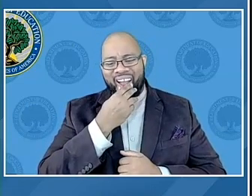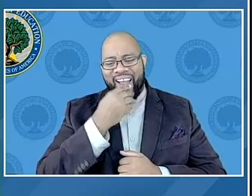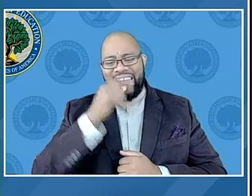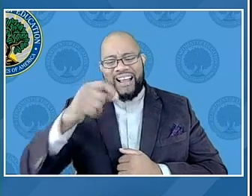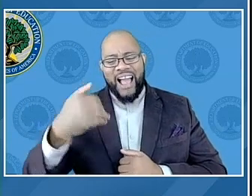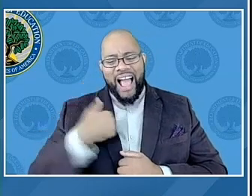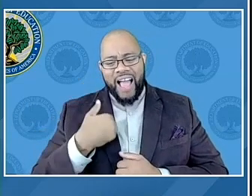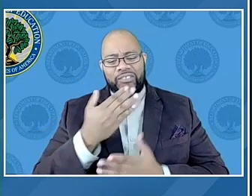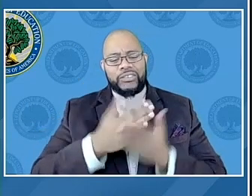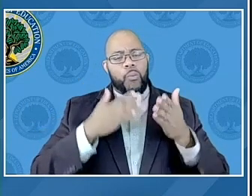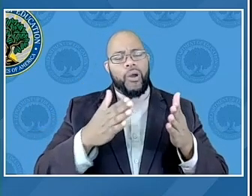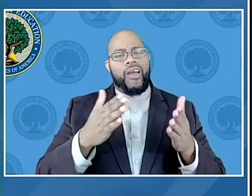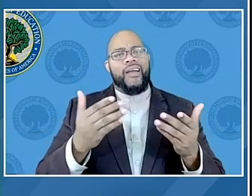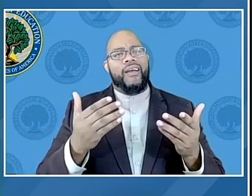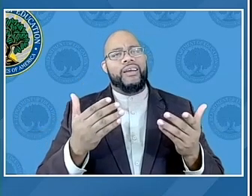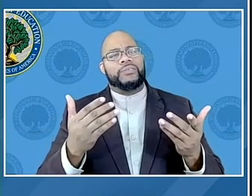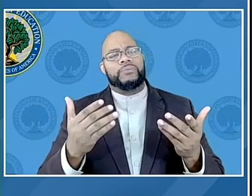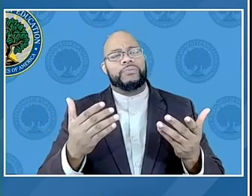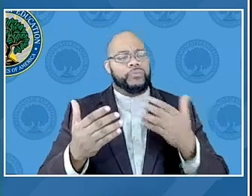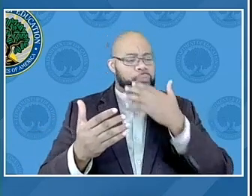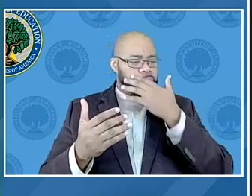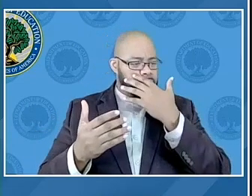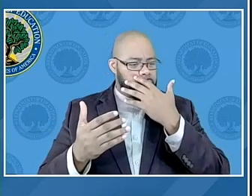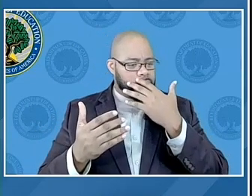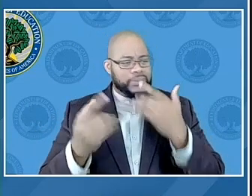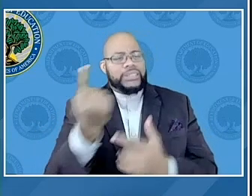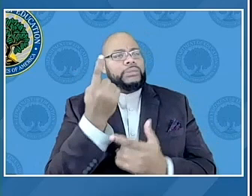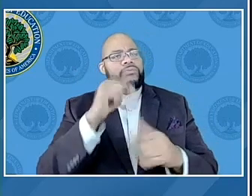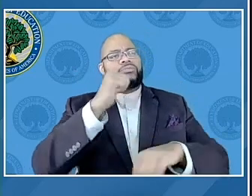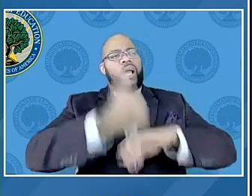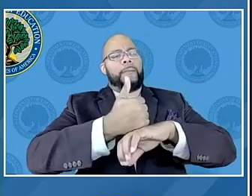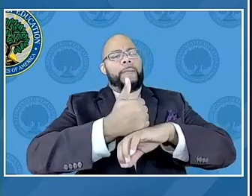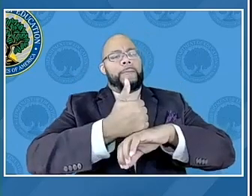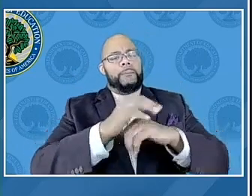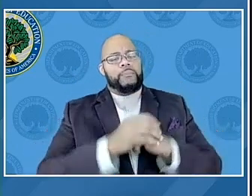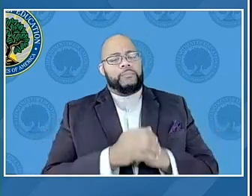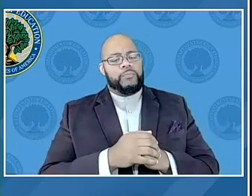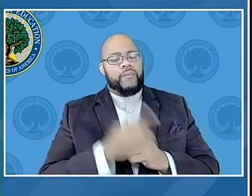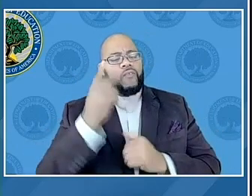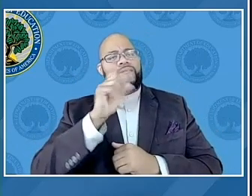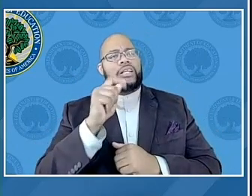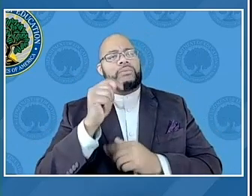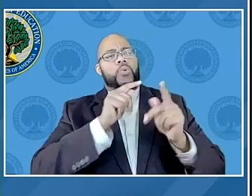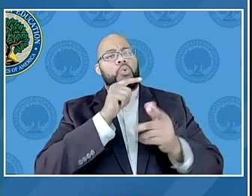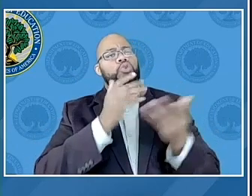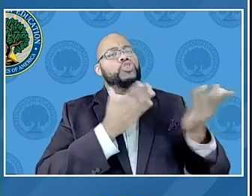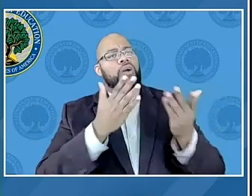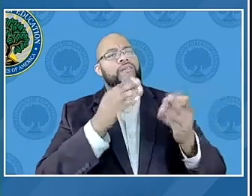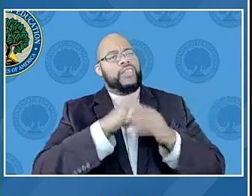to have something in place for veterans, for people who are serving countries, for